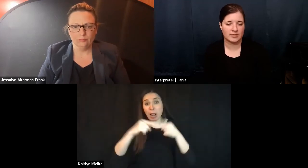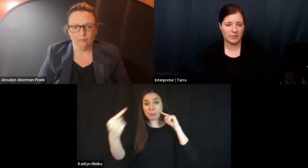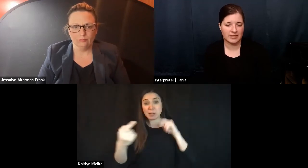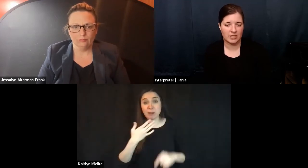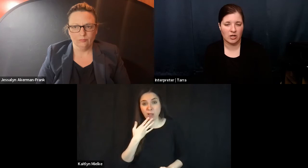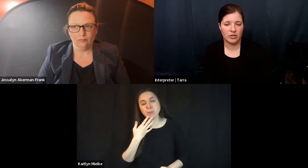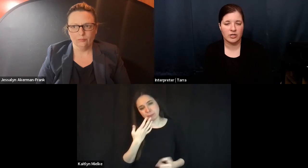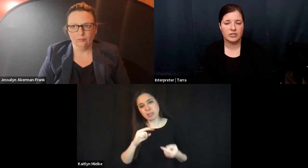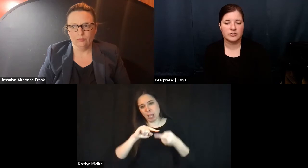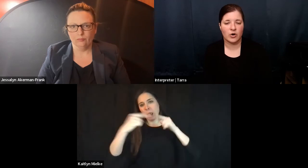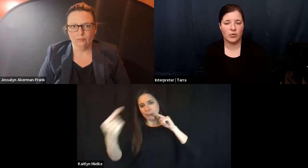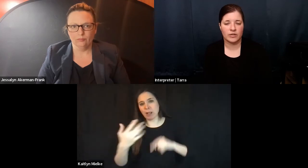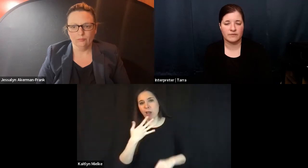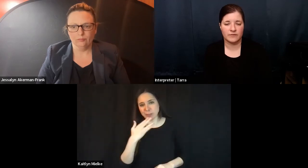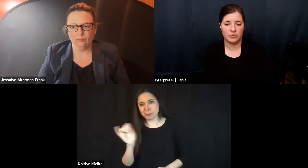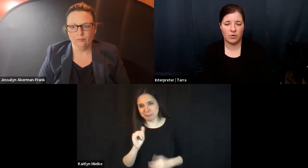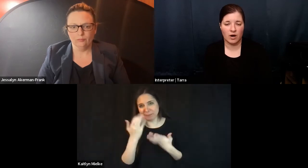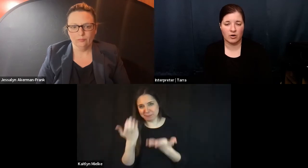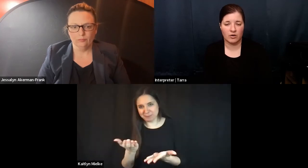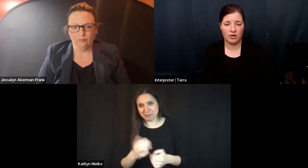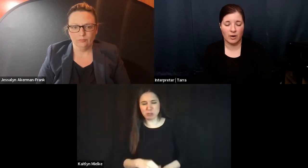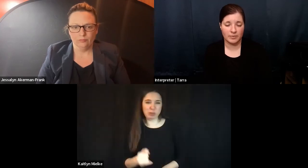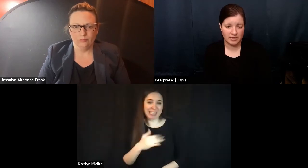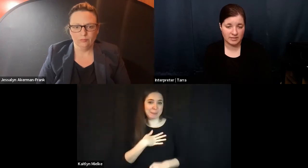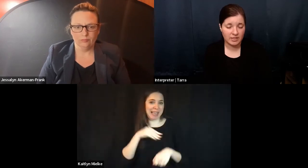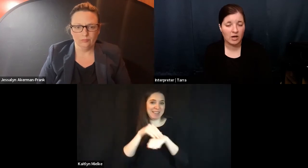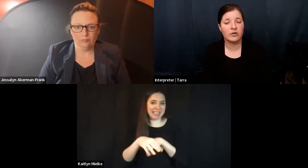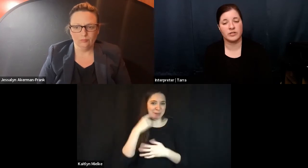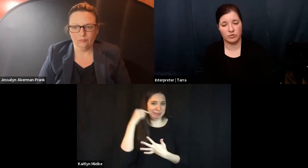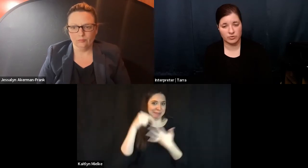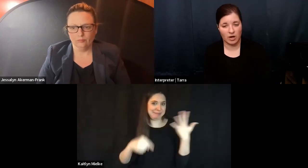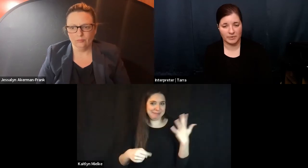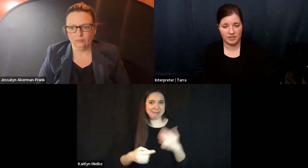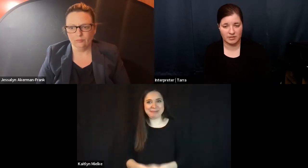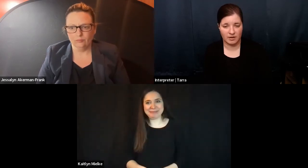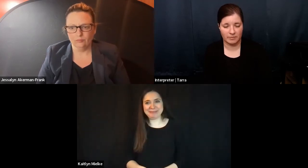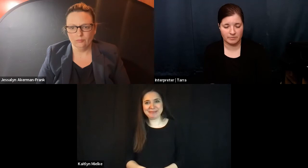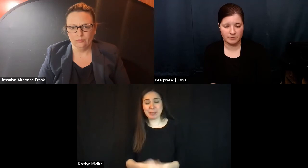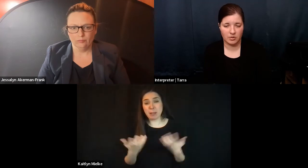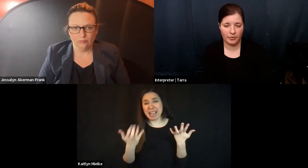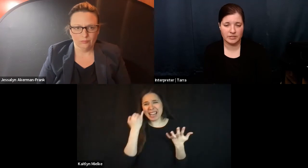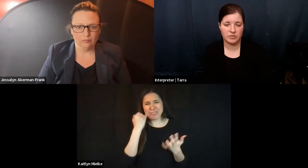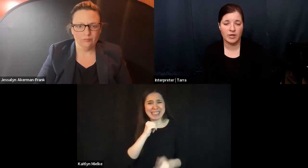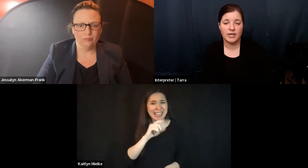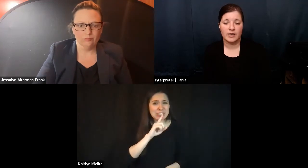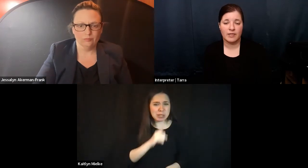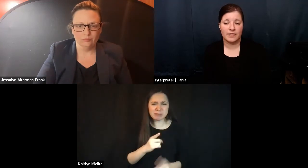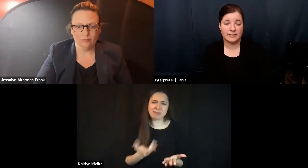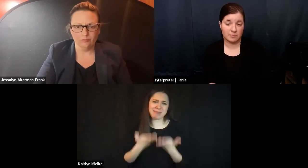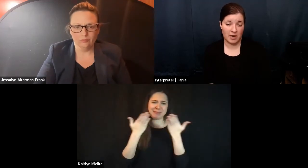For example, I'm a white woman, which means you see that I have a dark background and I'm wearing dark clothing. So you can see the signing, it's contrasted to my skin color.